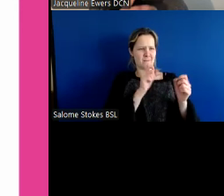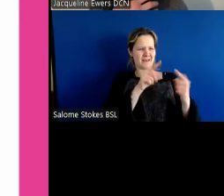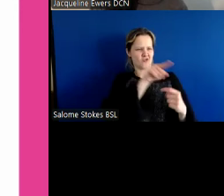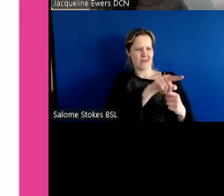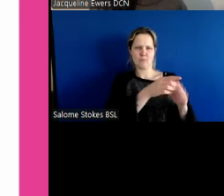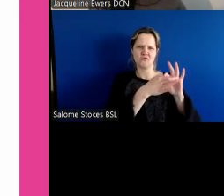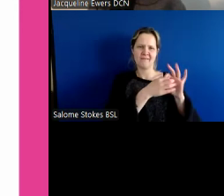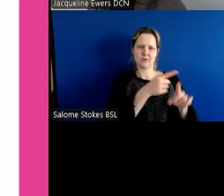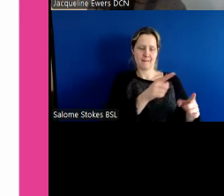It's timed.